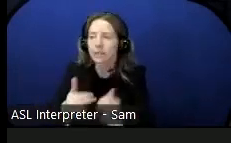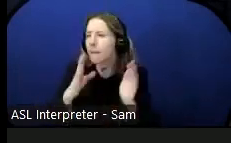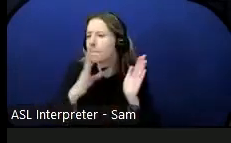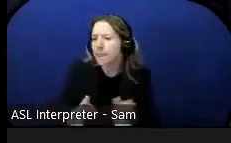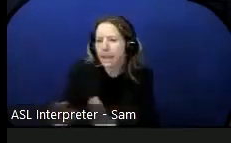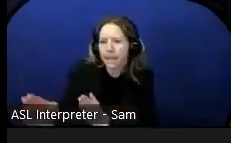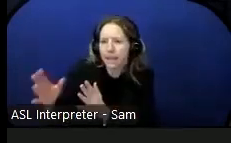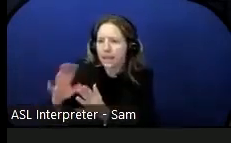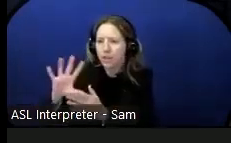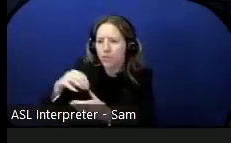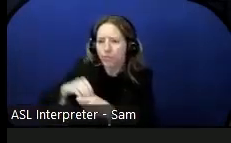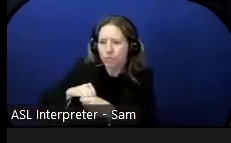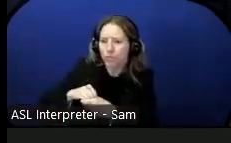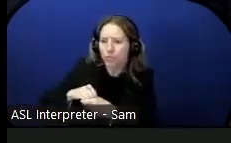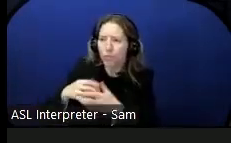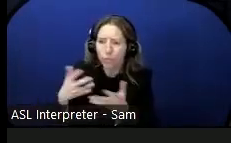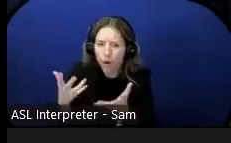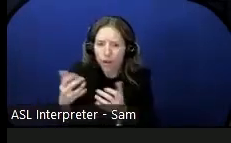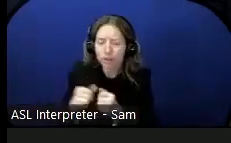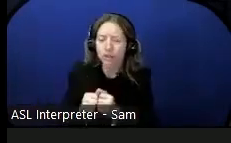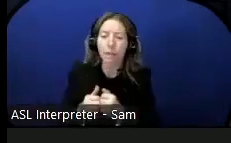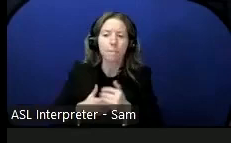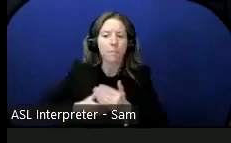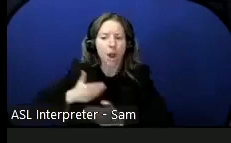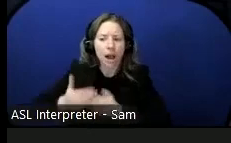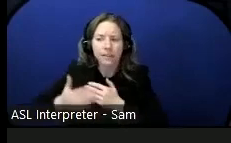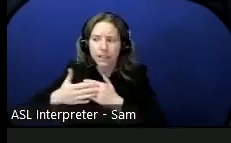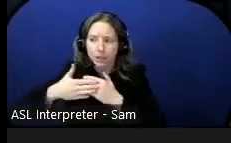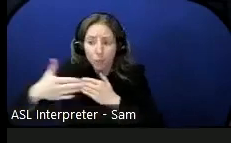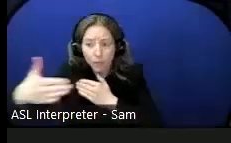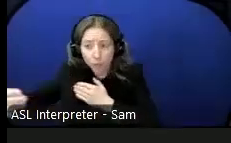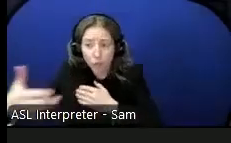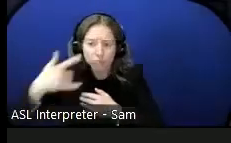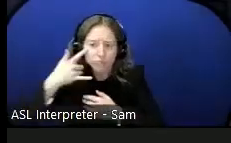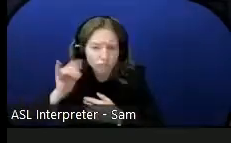once you have something implemented. Next slide.